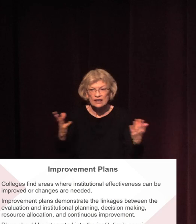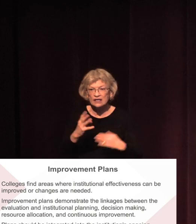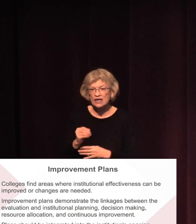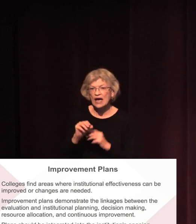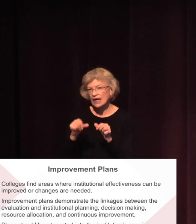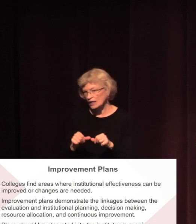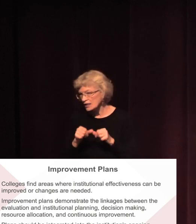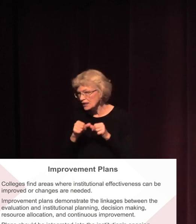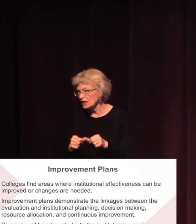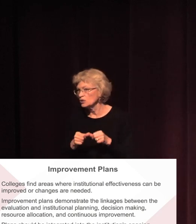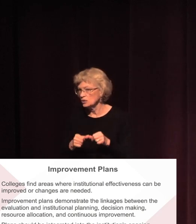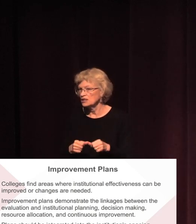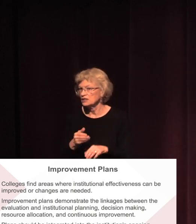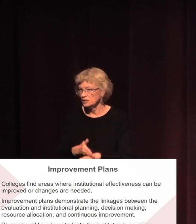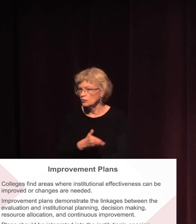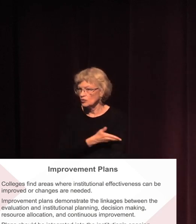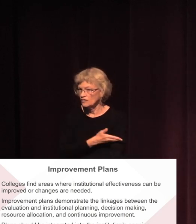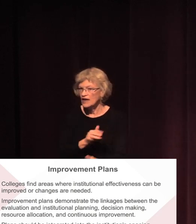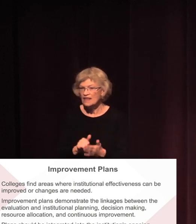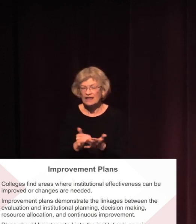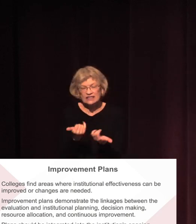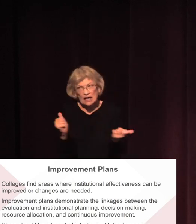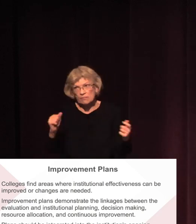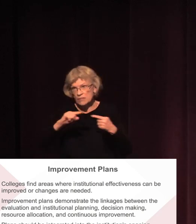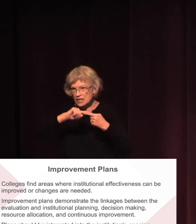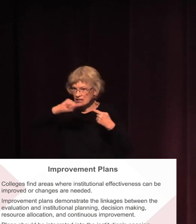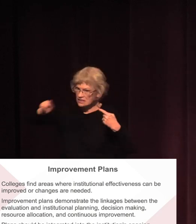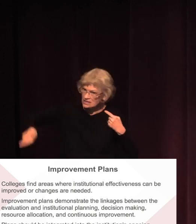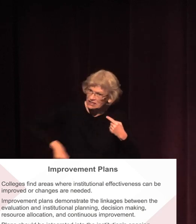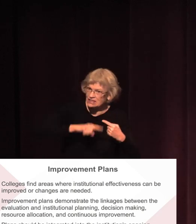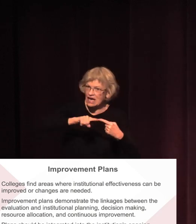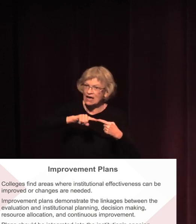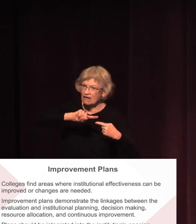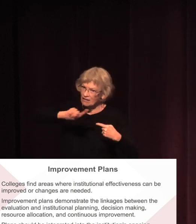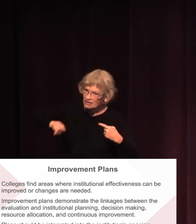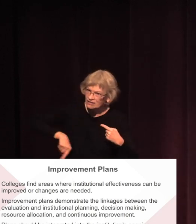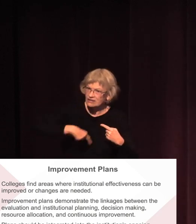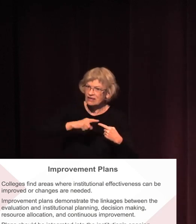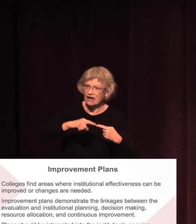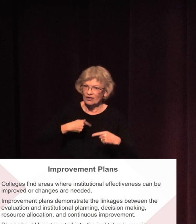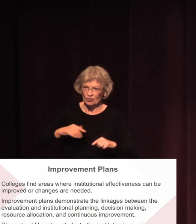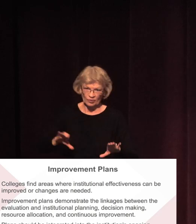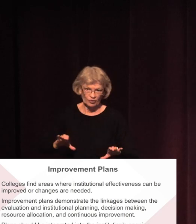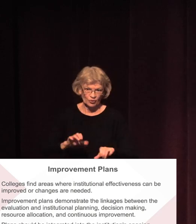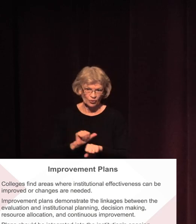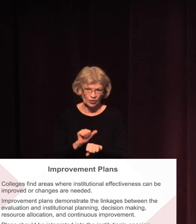our evaluation and the institutional planning, decision-making, resource allocation, and continuous improvement. That is the mass